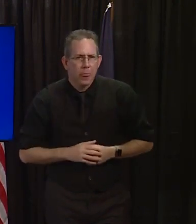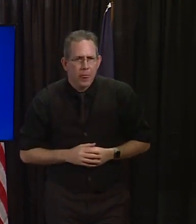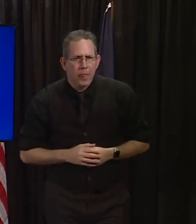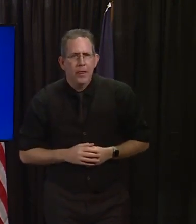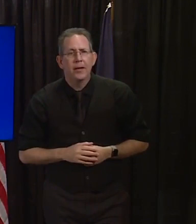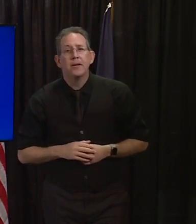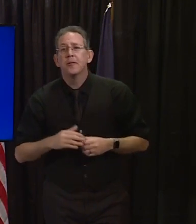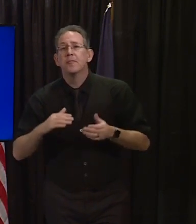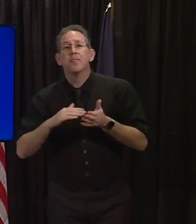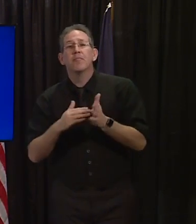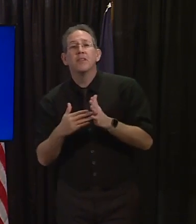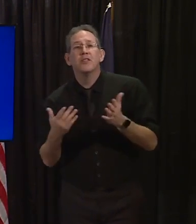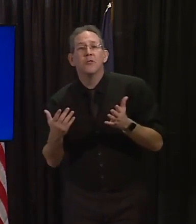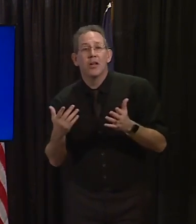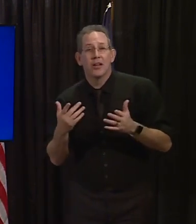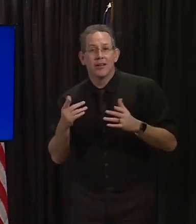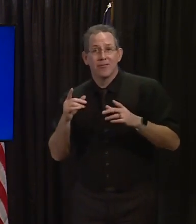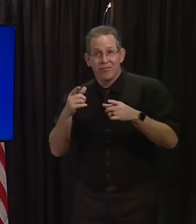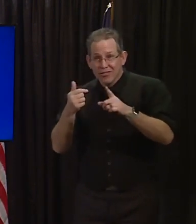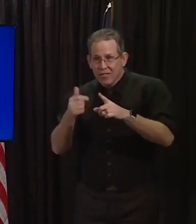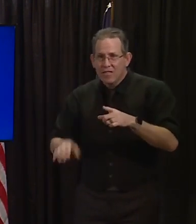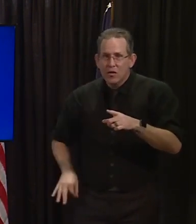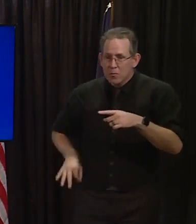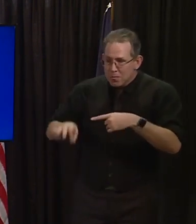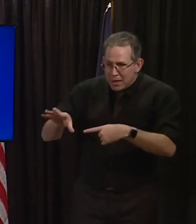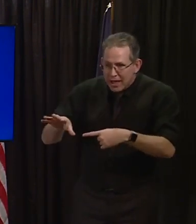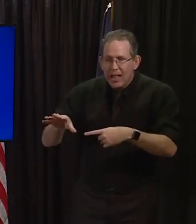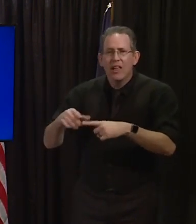although the federal government is encouraging plans and issuers to have a